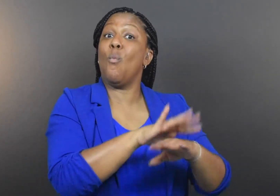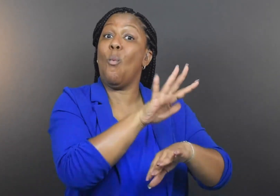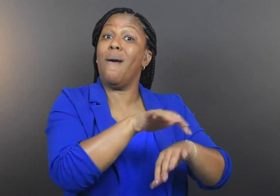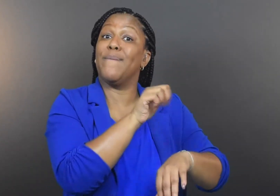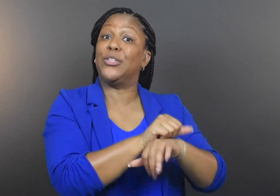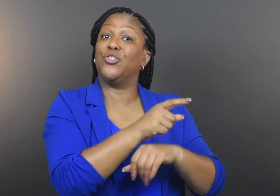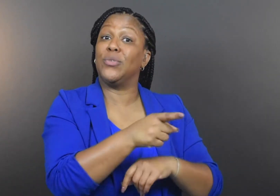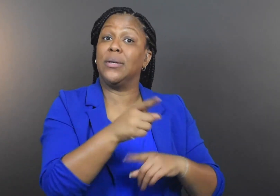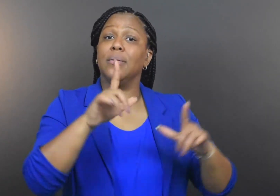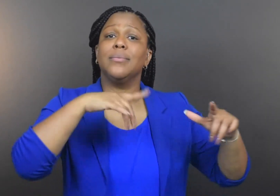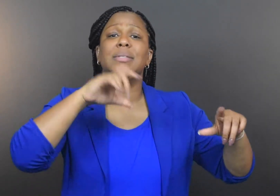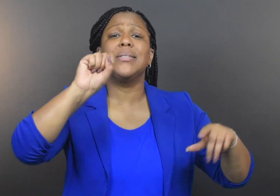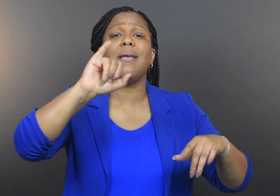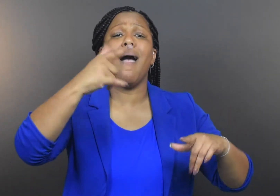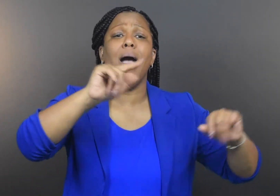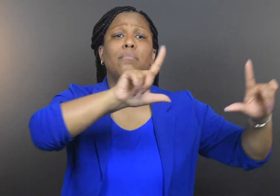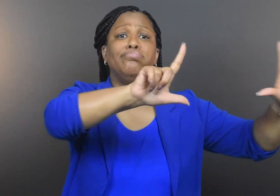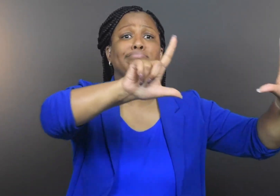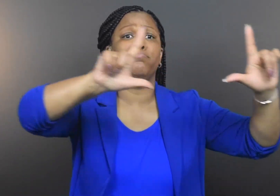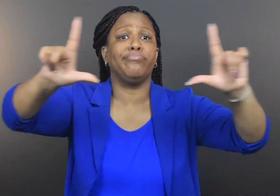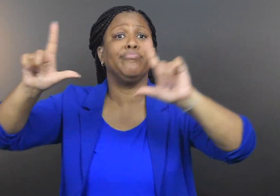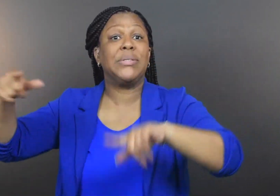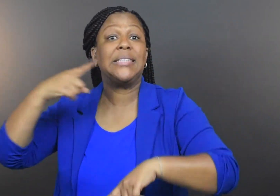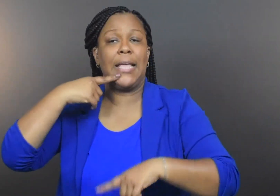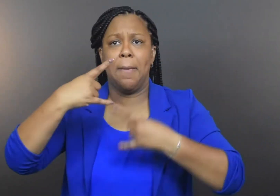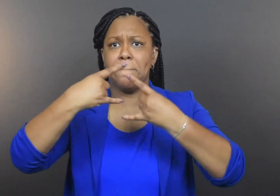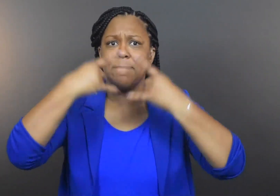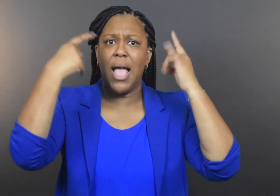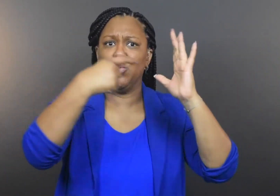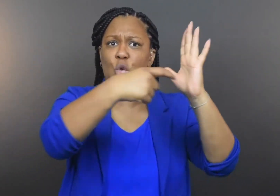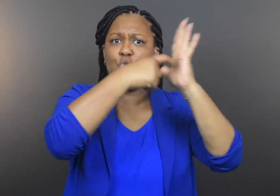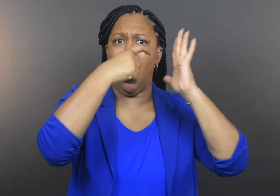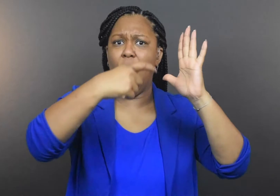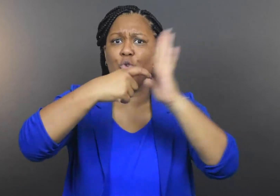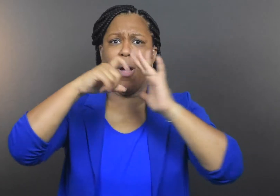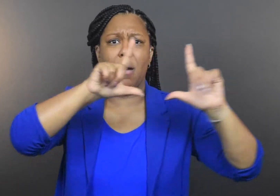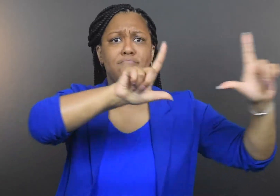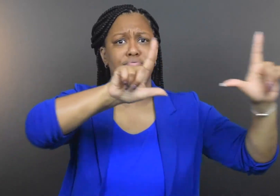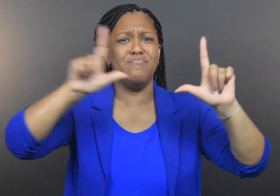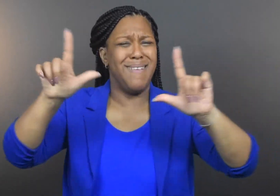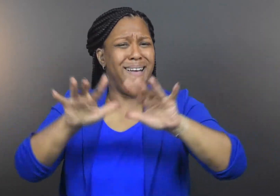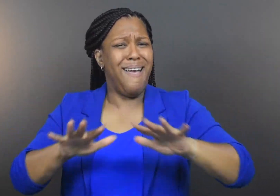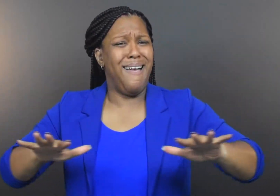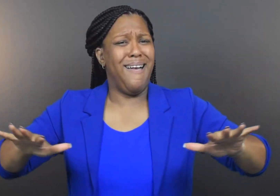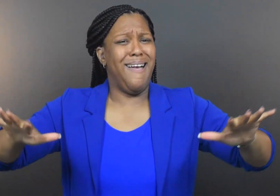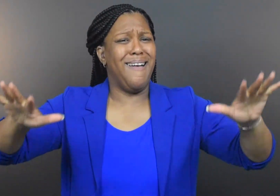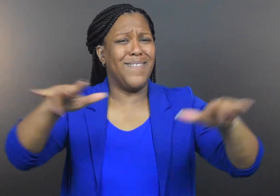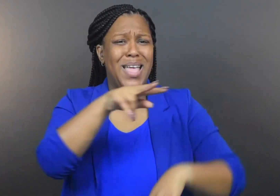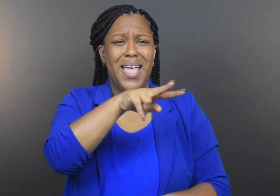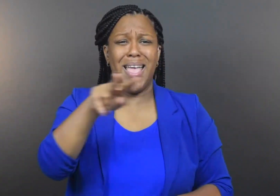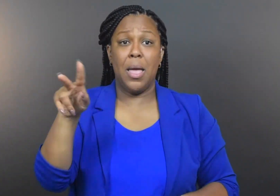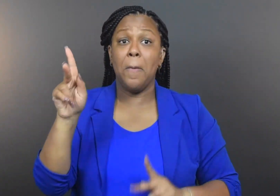“On the reservation, signs everywhere said, ‘masks required.’ Everywhere, people wore them,” says